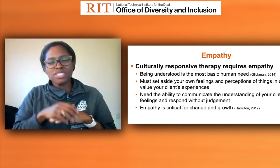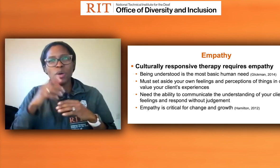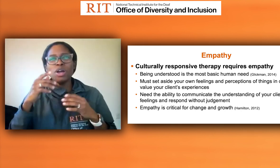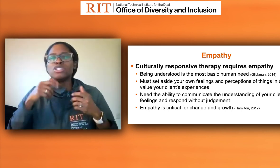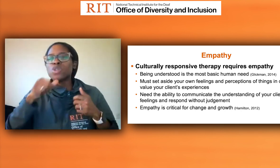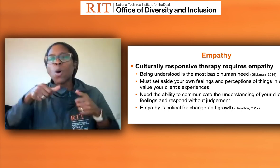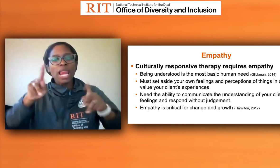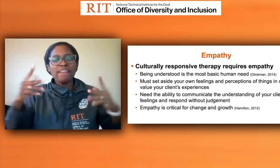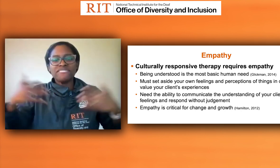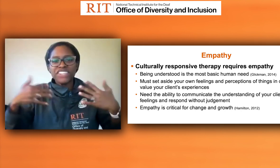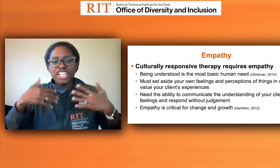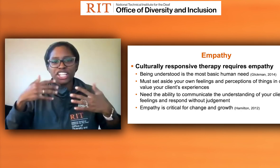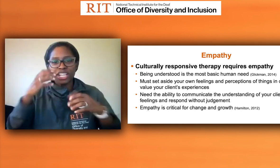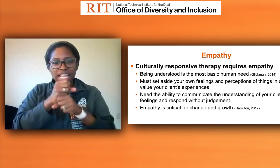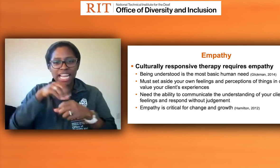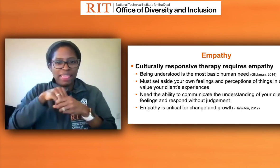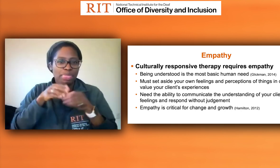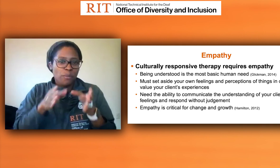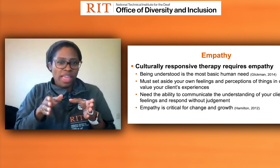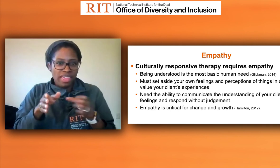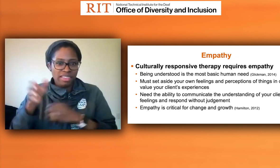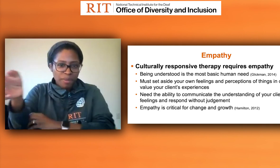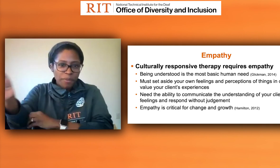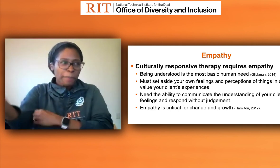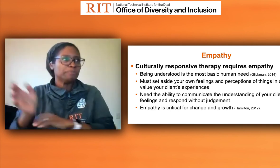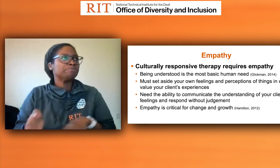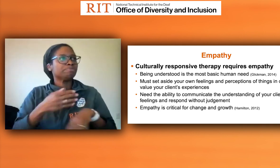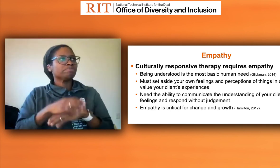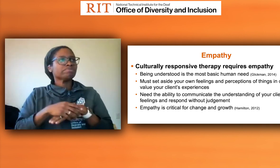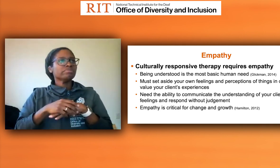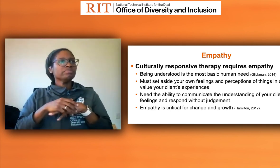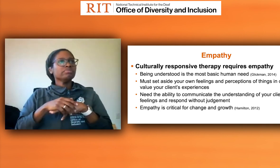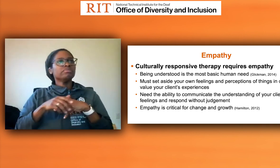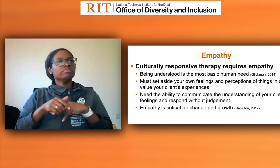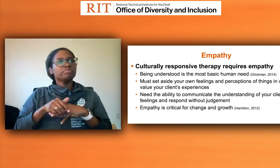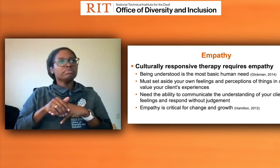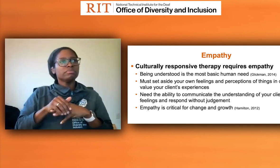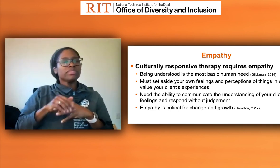before you enter in conversations and relationships with people that are different from you. So, just consider that.